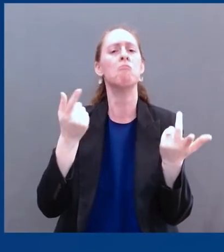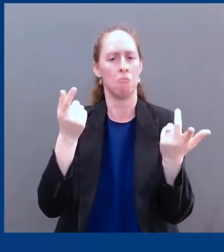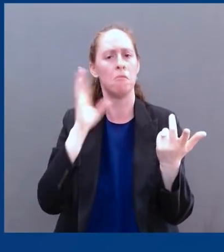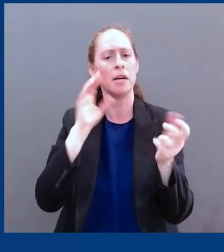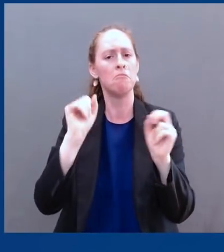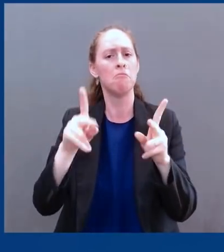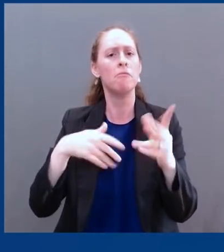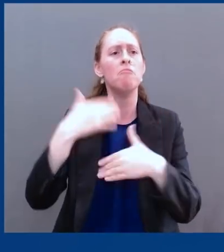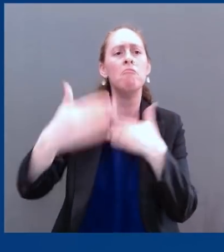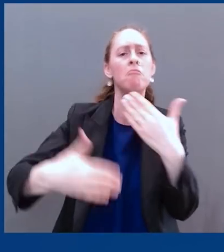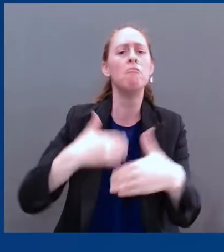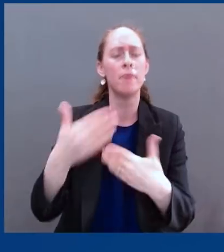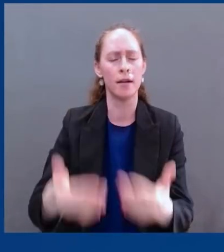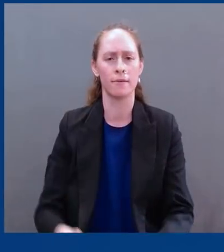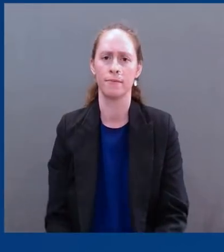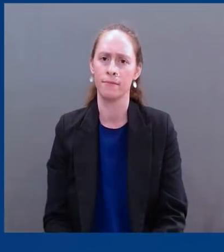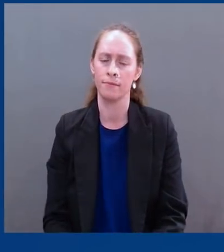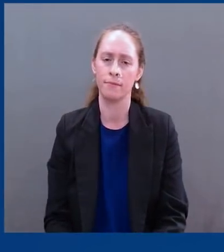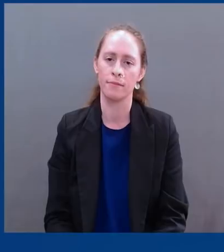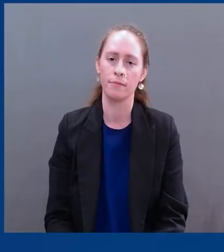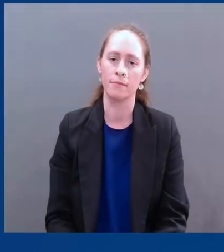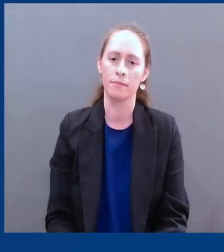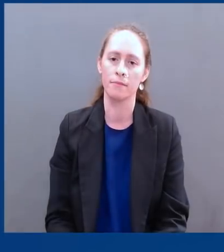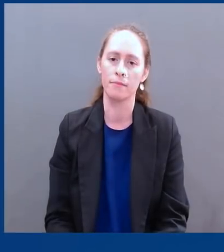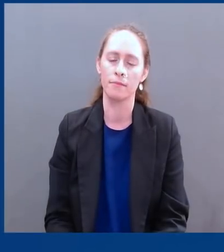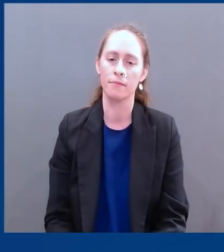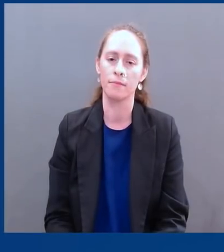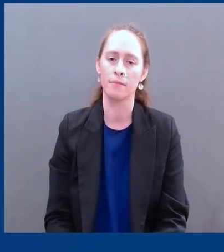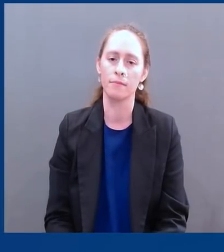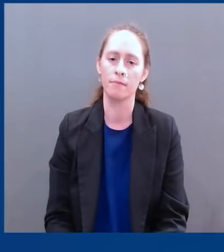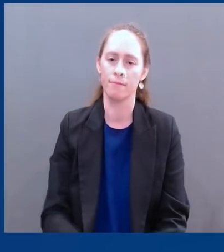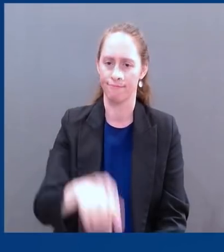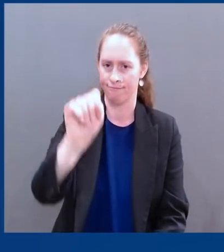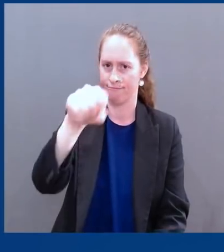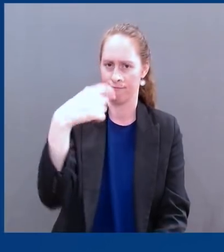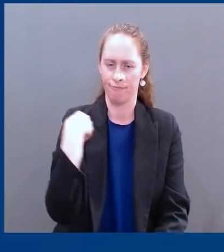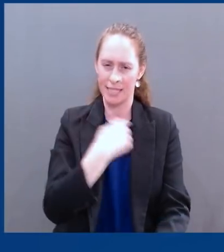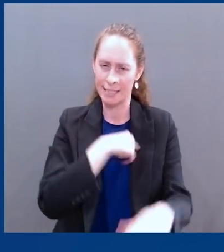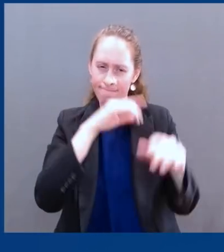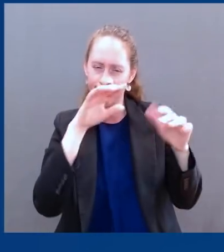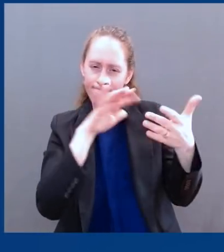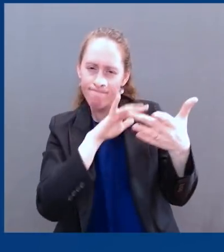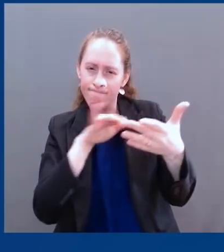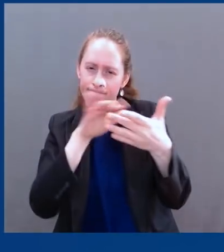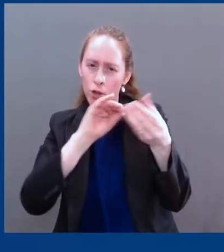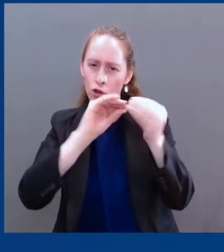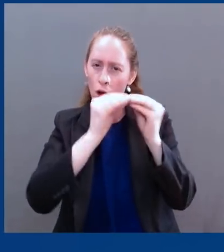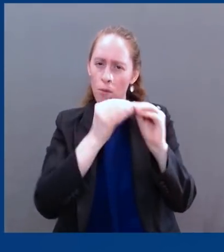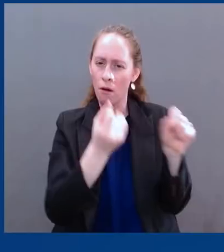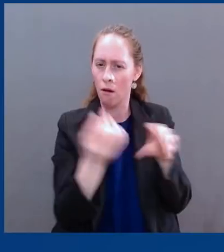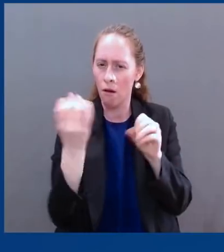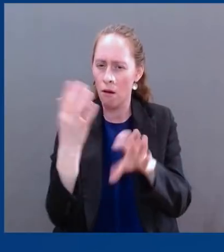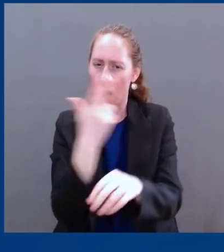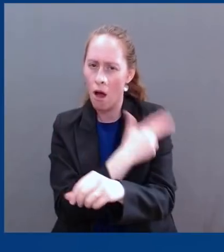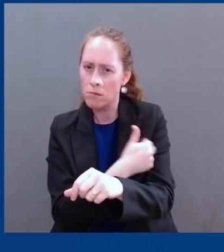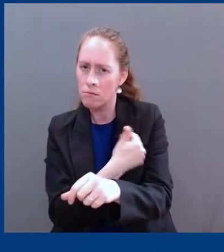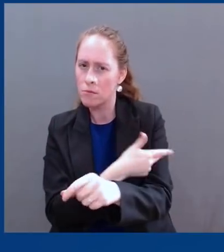we look at hospitalizations for COVID-19. We look at hospital capacity. And importantly, we also look at cases.